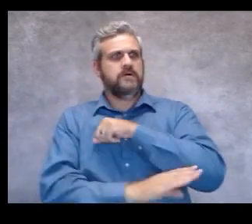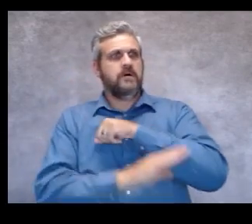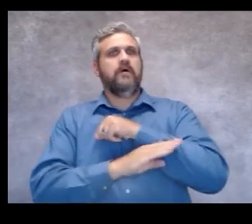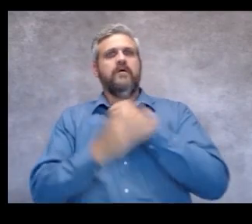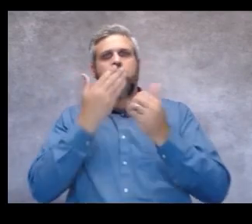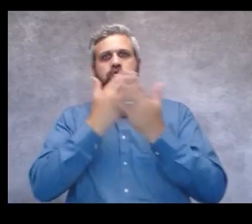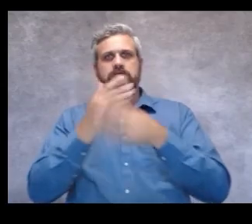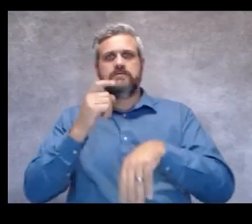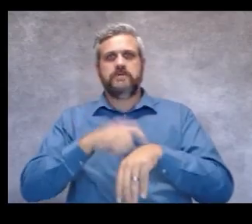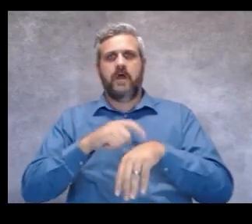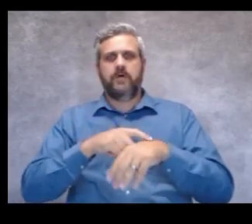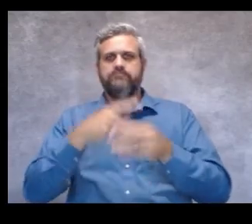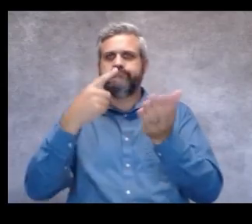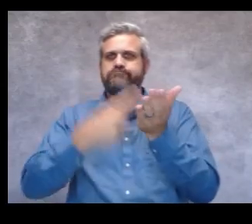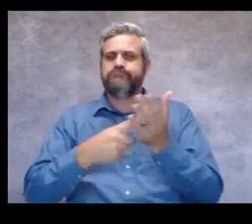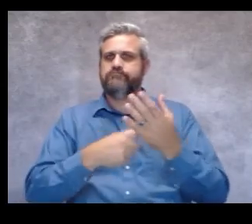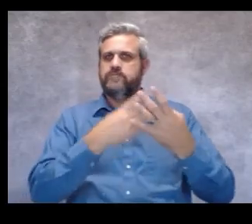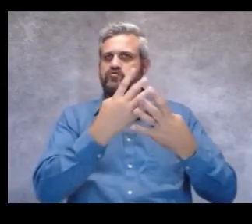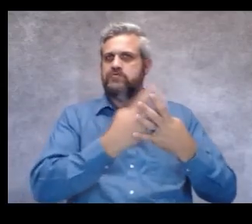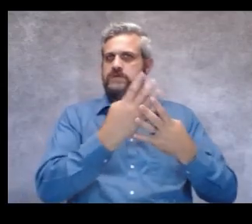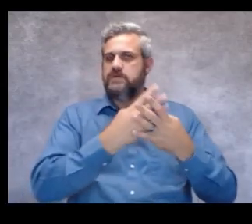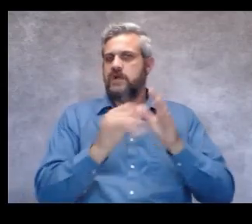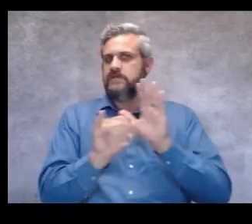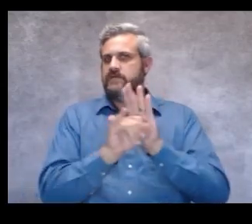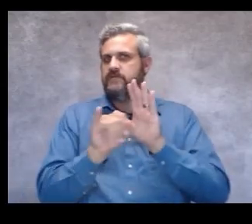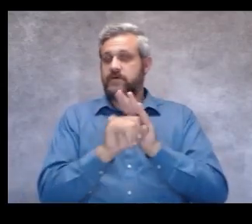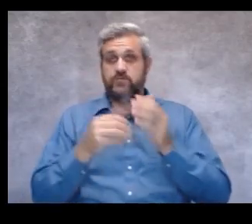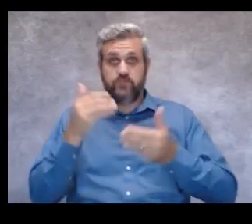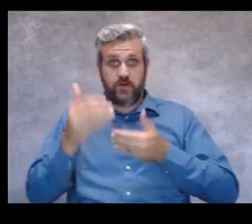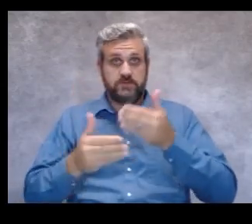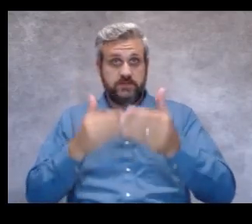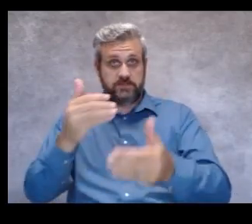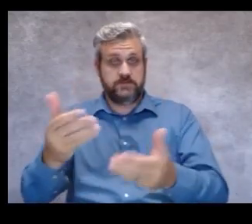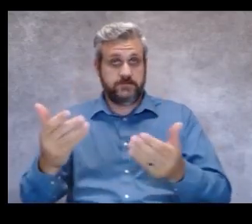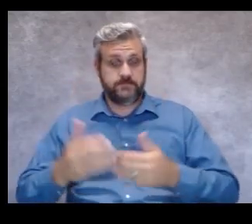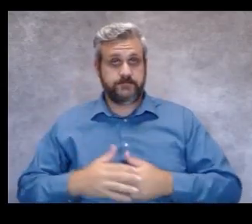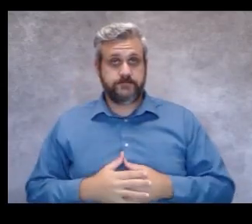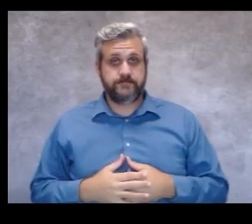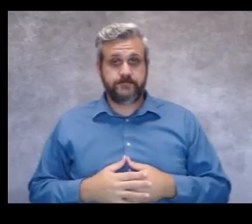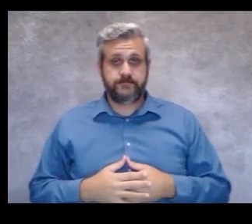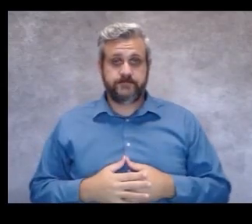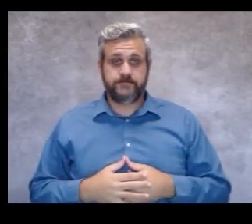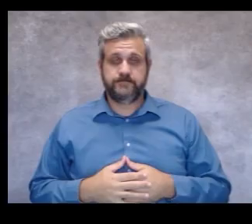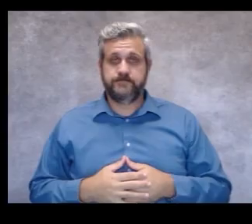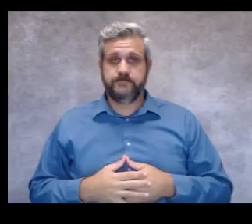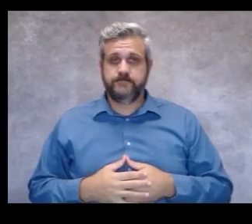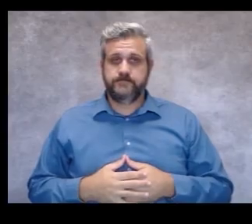time to review screening and identification processes and procedures.